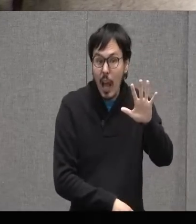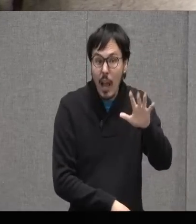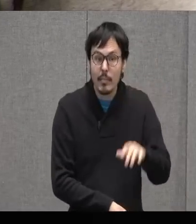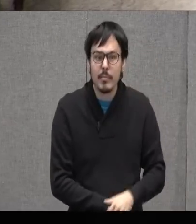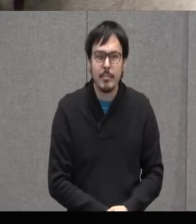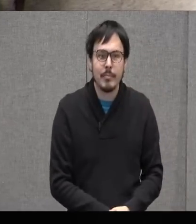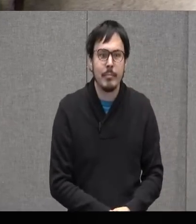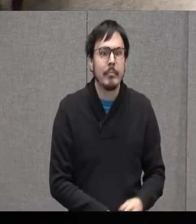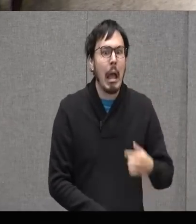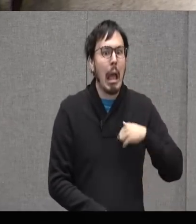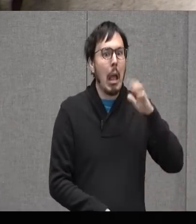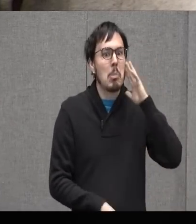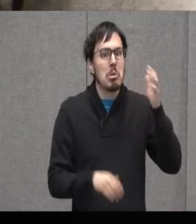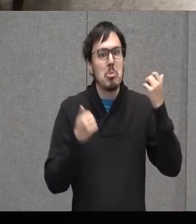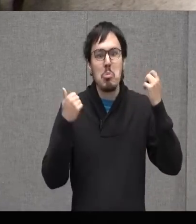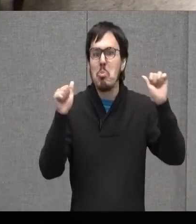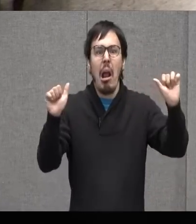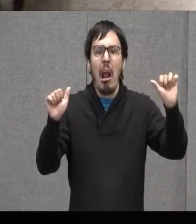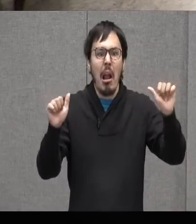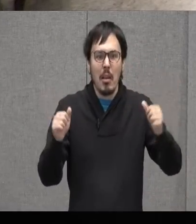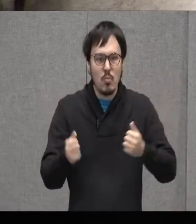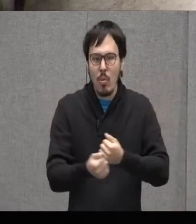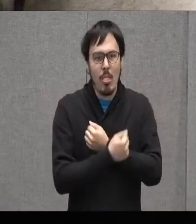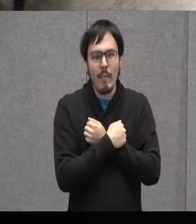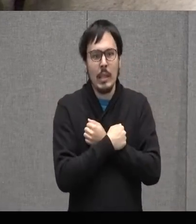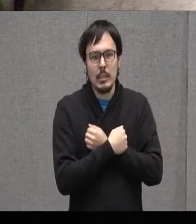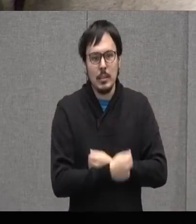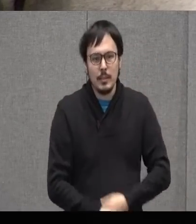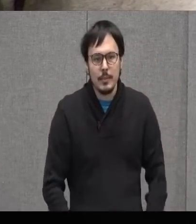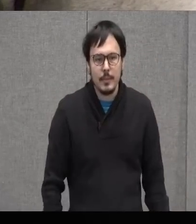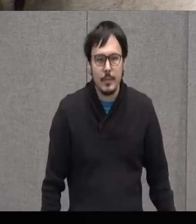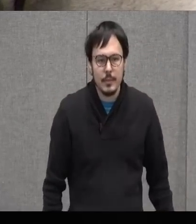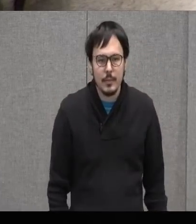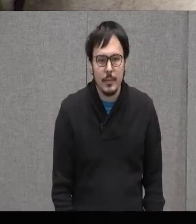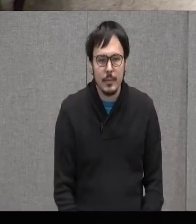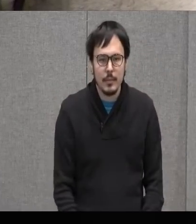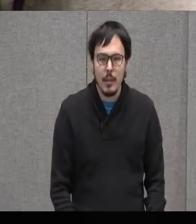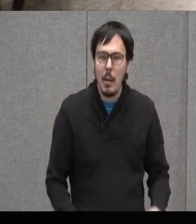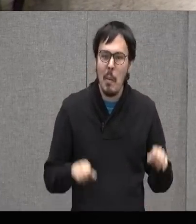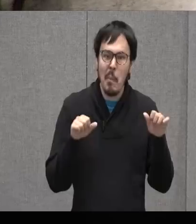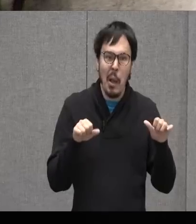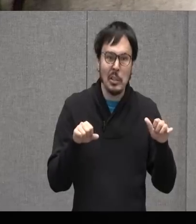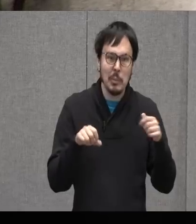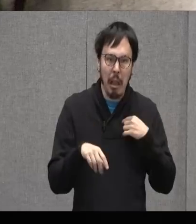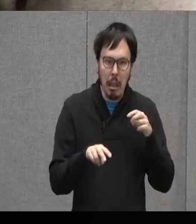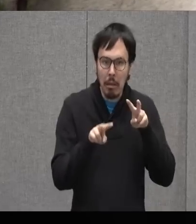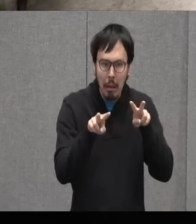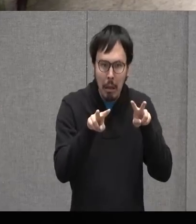I'm going to try to love it. Maybe if I stare at it long enough